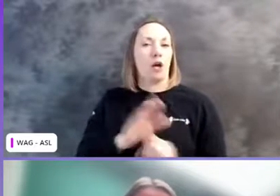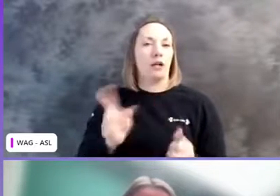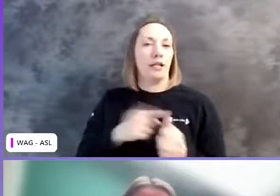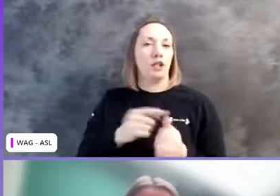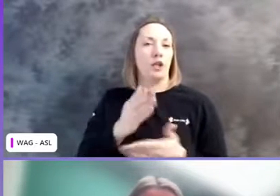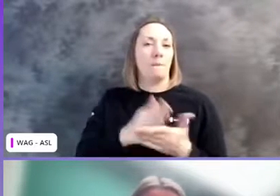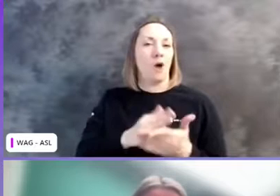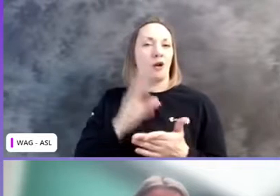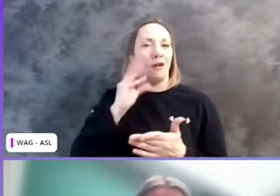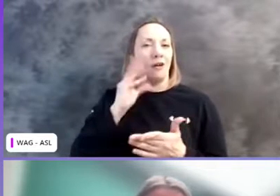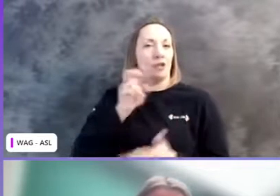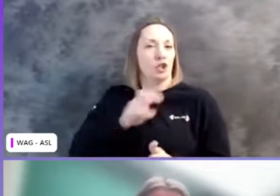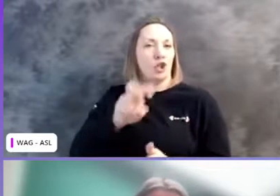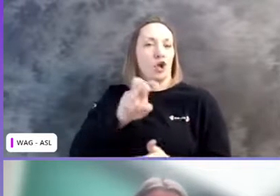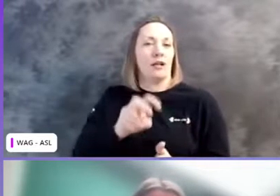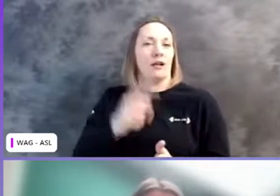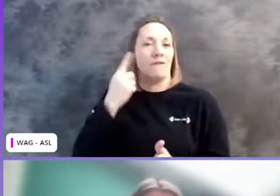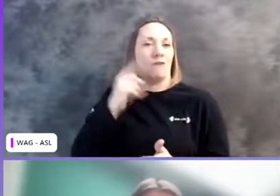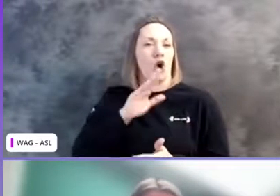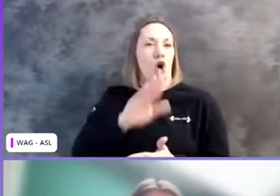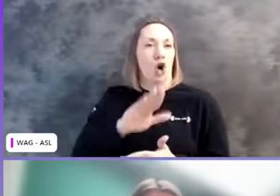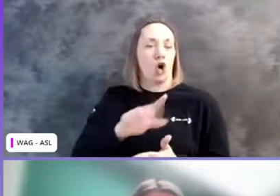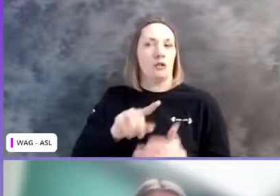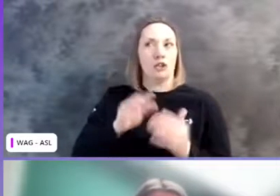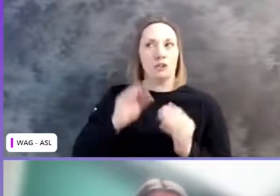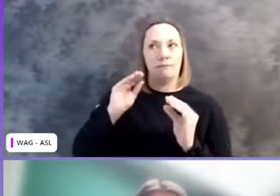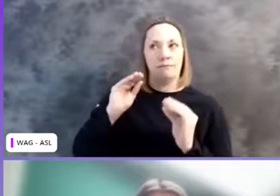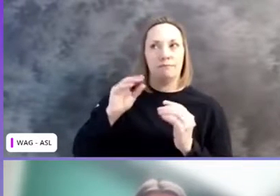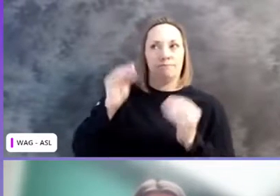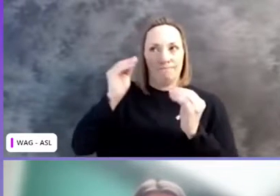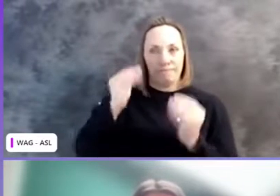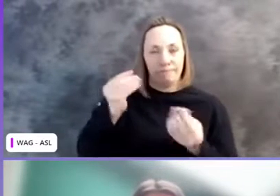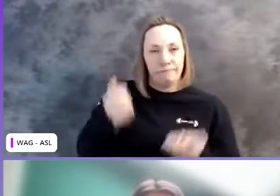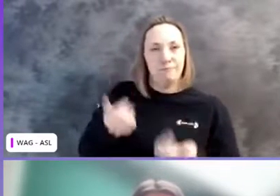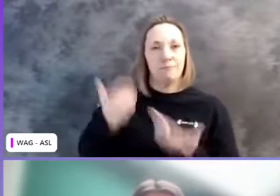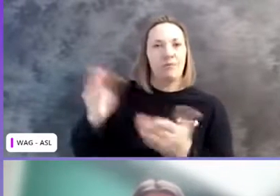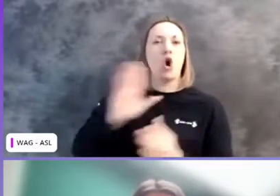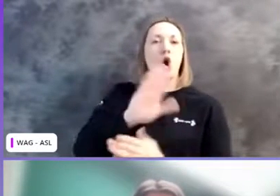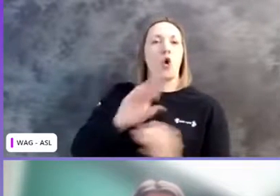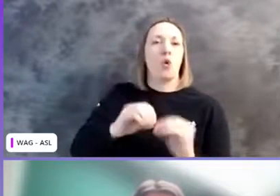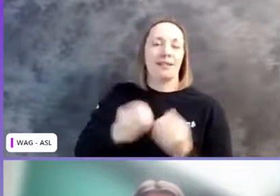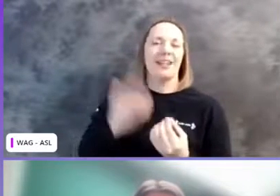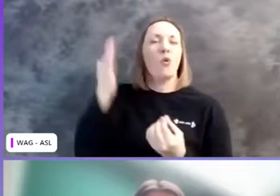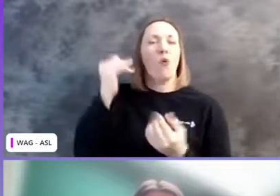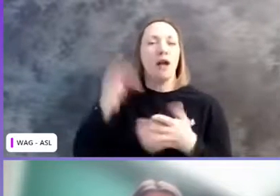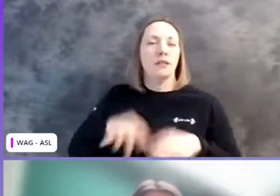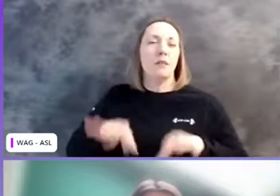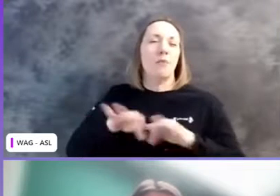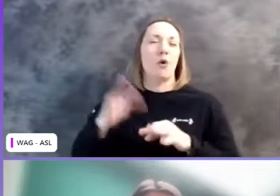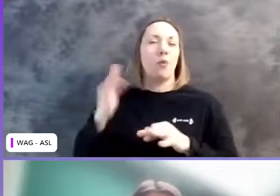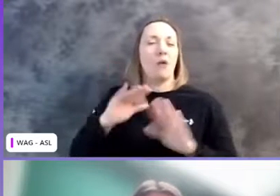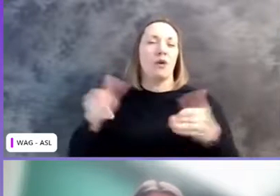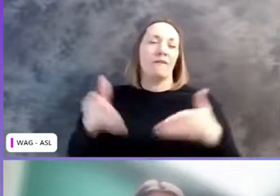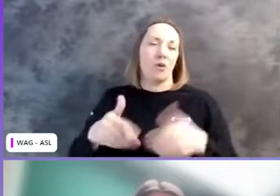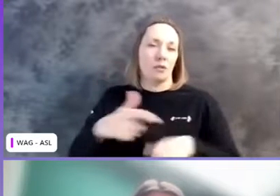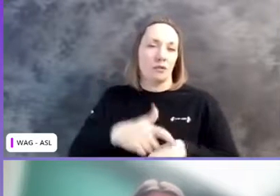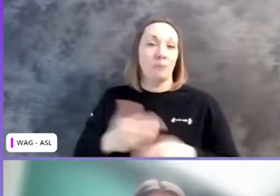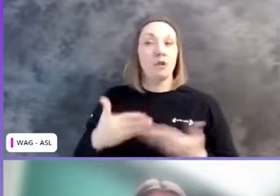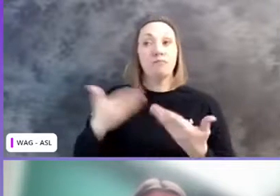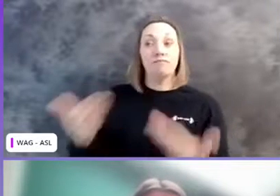bit and see what she has to say about her initial part of the journey and getting the organizations to understand